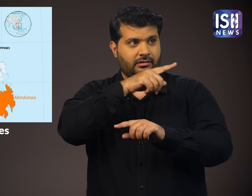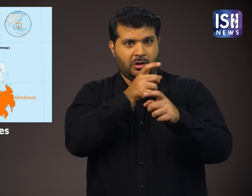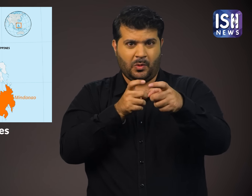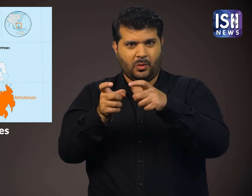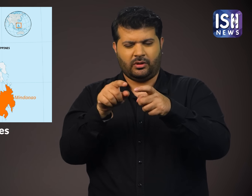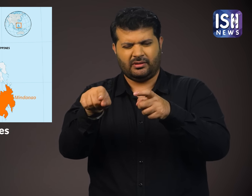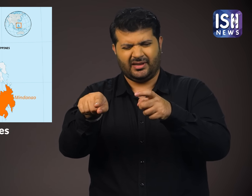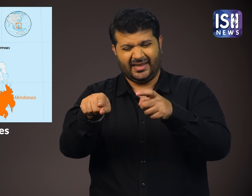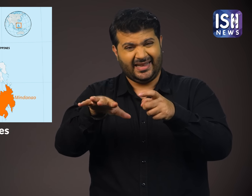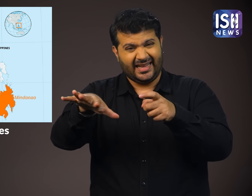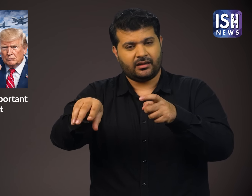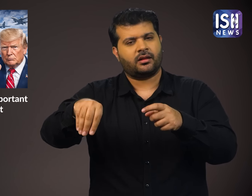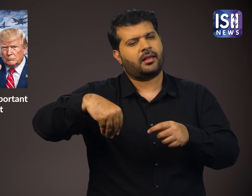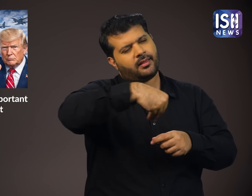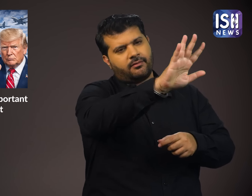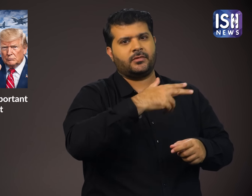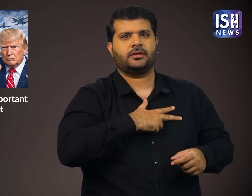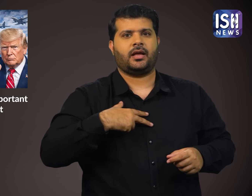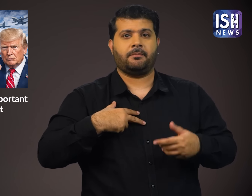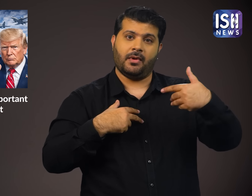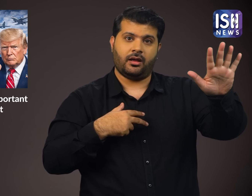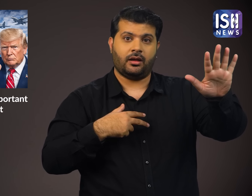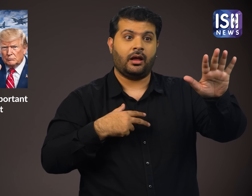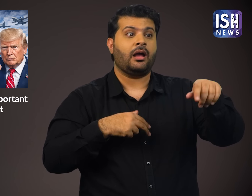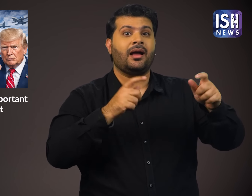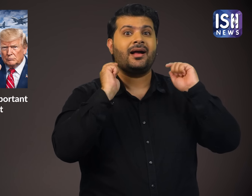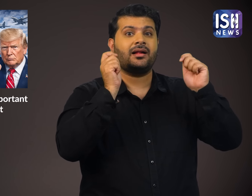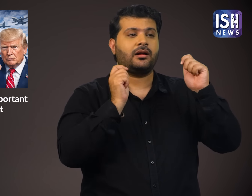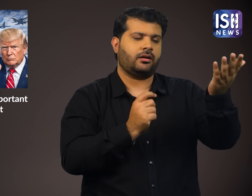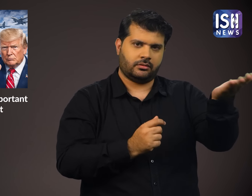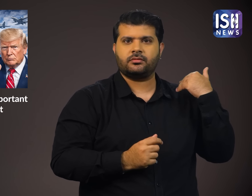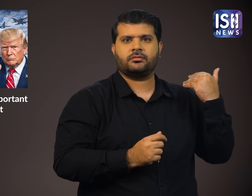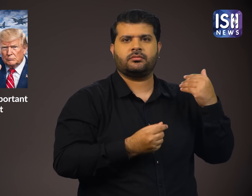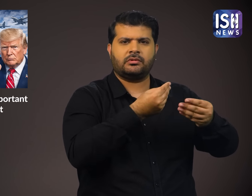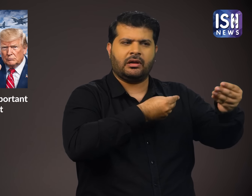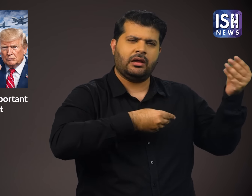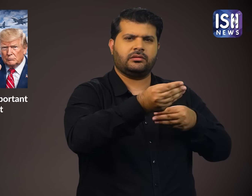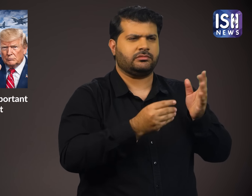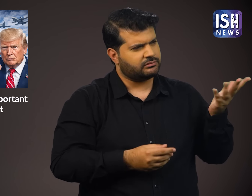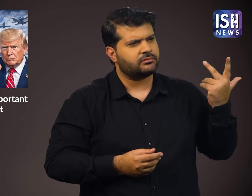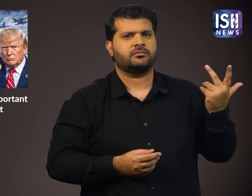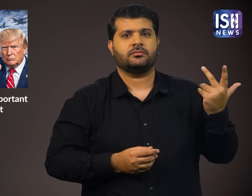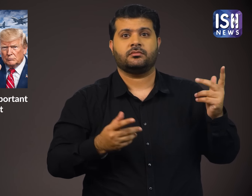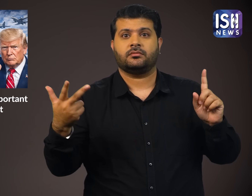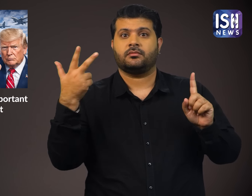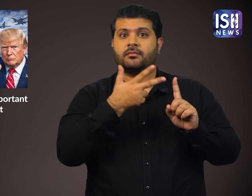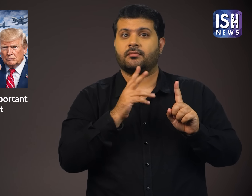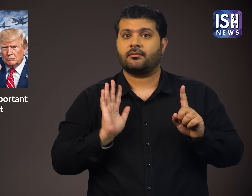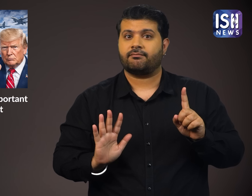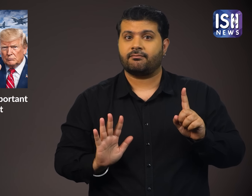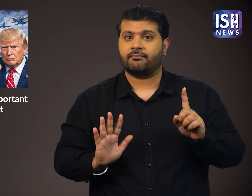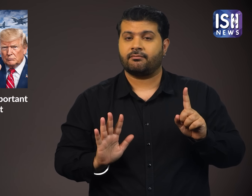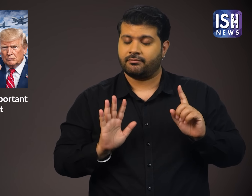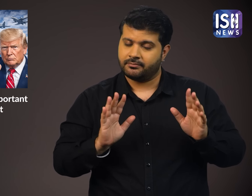which was then under U.S. control, in exchange for Greenland.